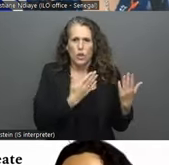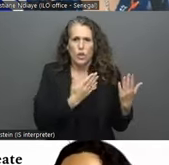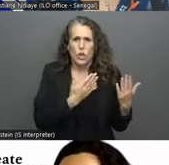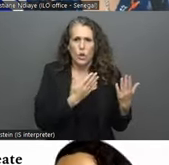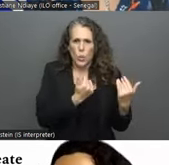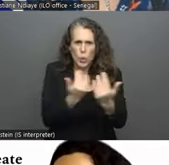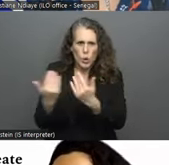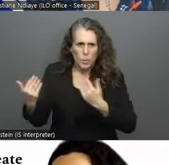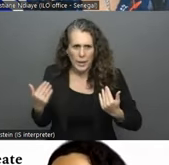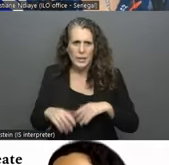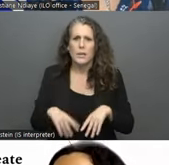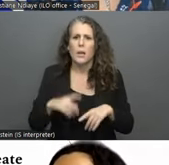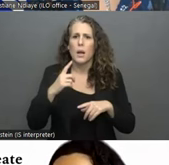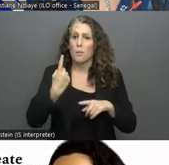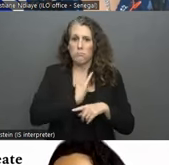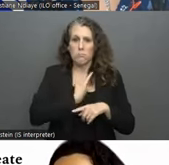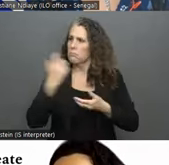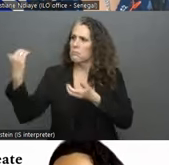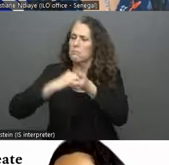and help us with this might 10:56:38 might not be our strength to really